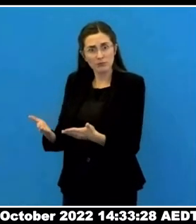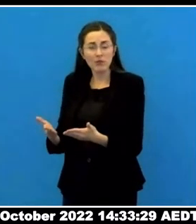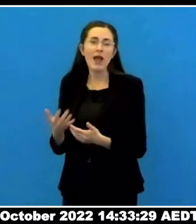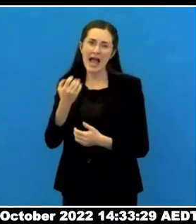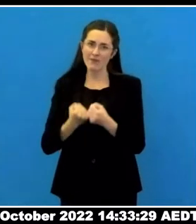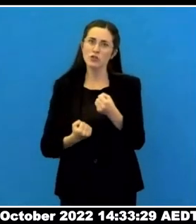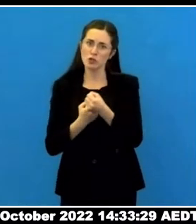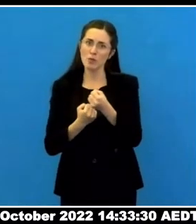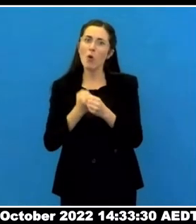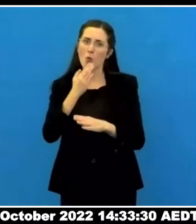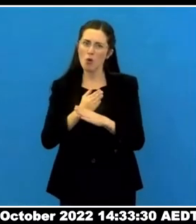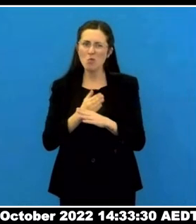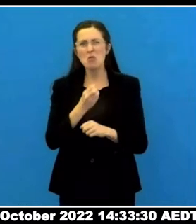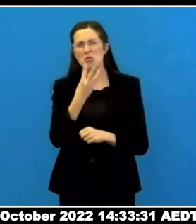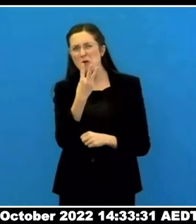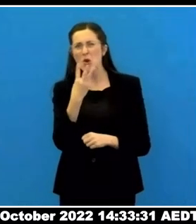of three to four hours a day.